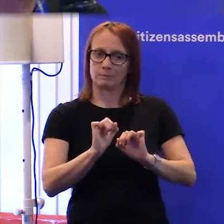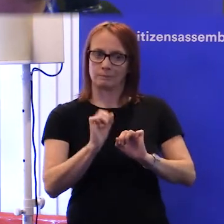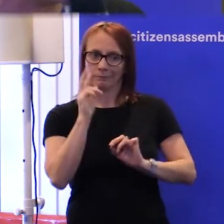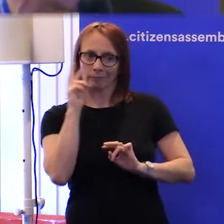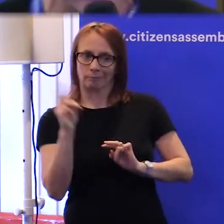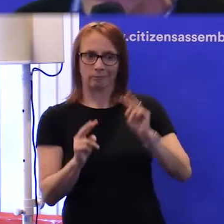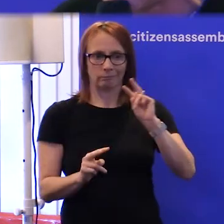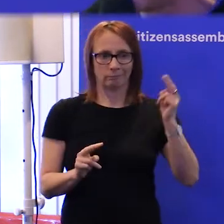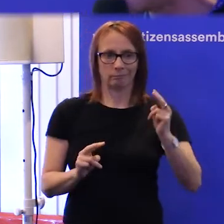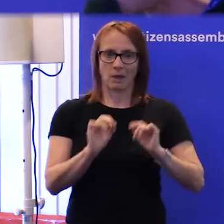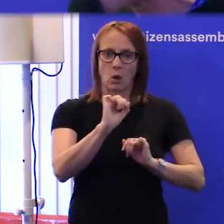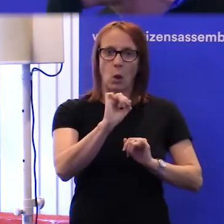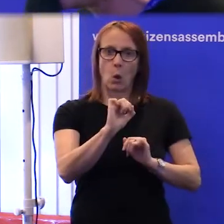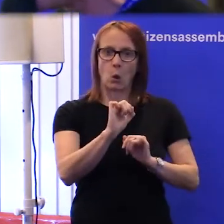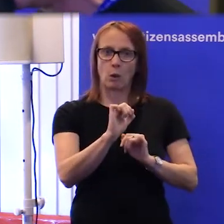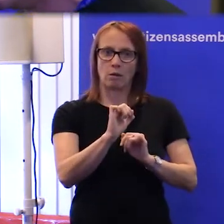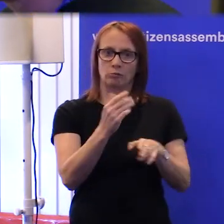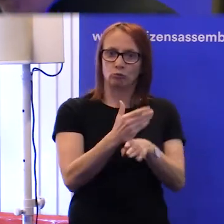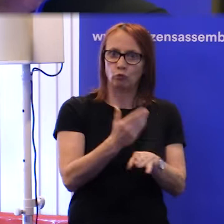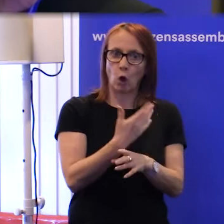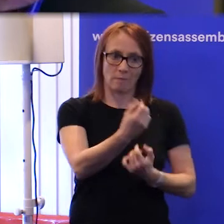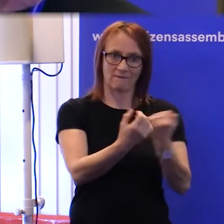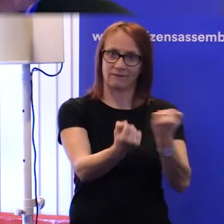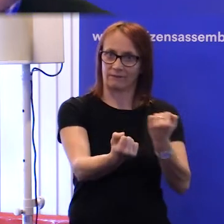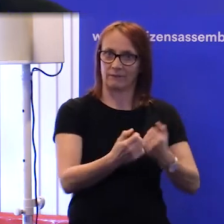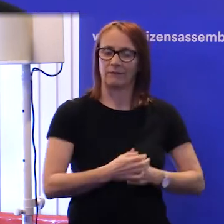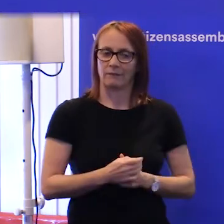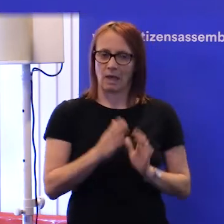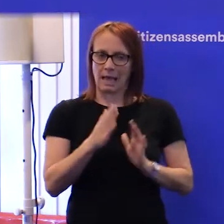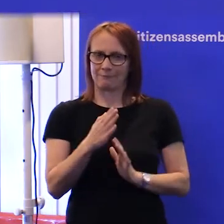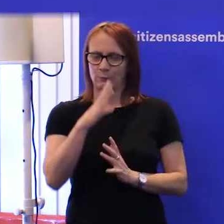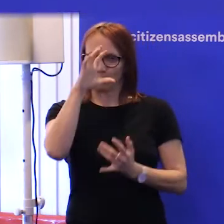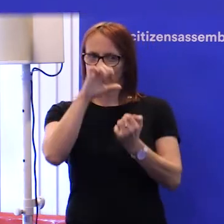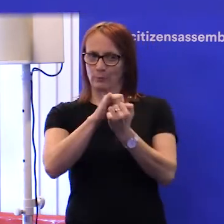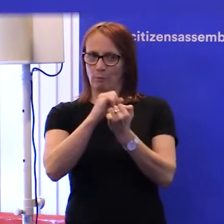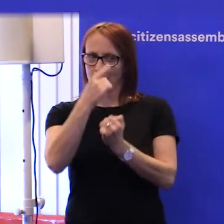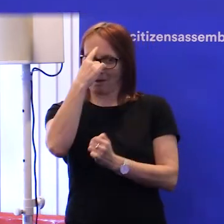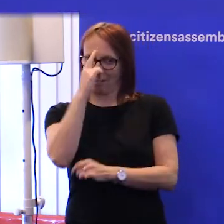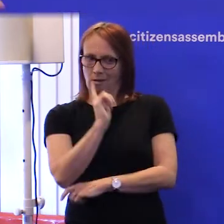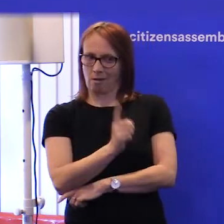that that they work for so it's just always to try to have an in to remember